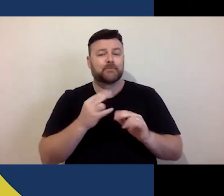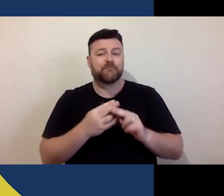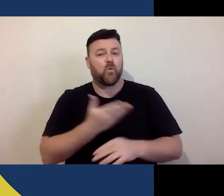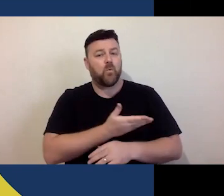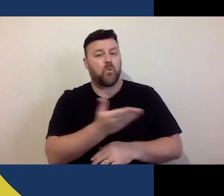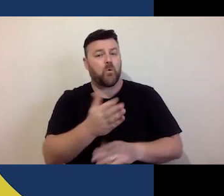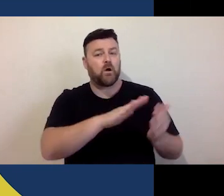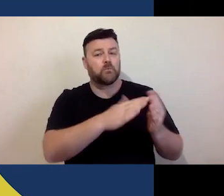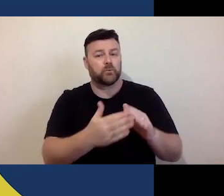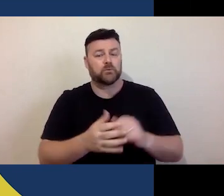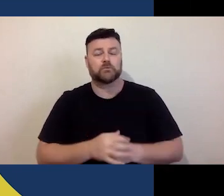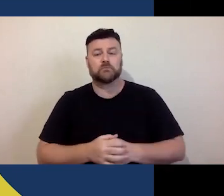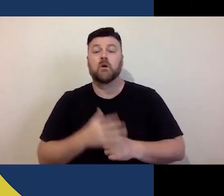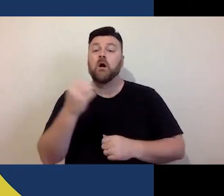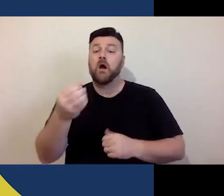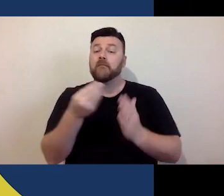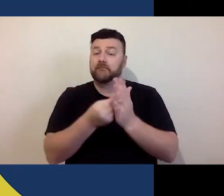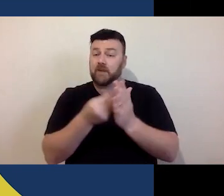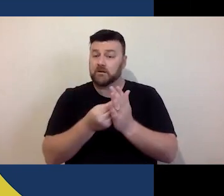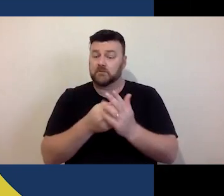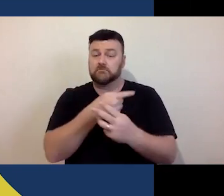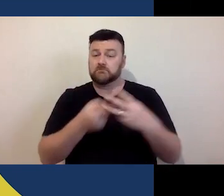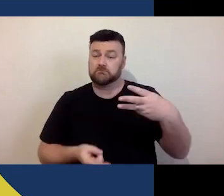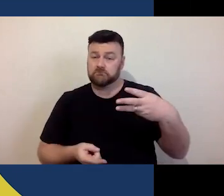cherish fund has three grant streams. They are one, living